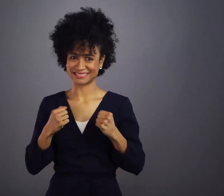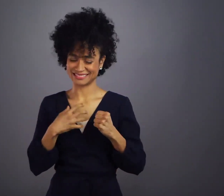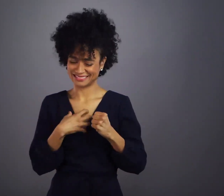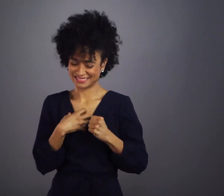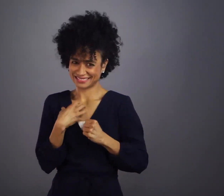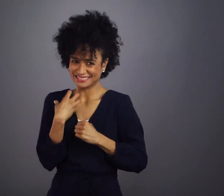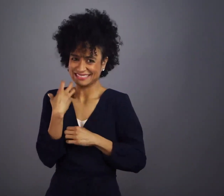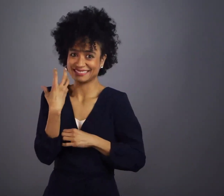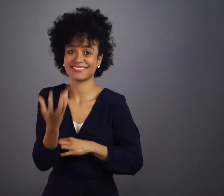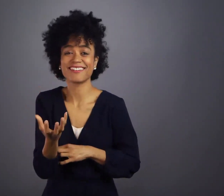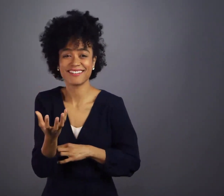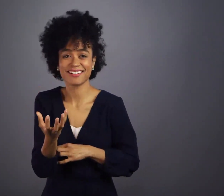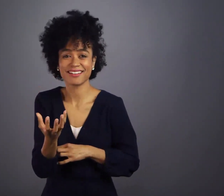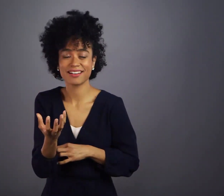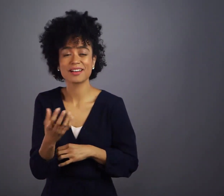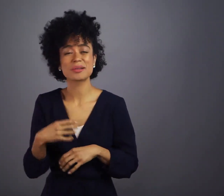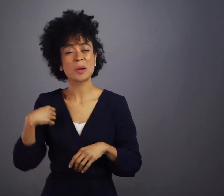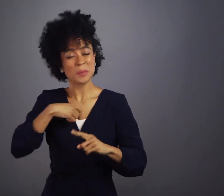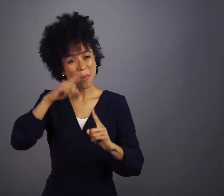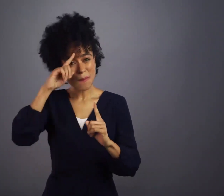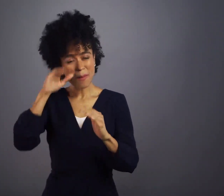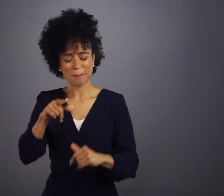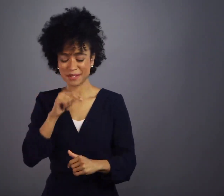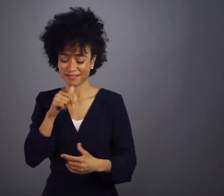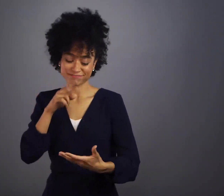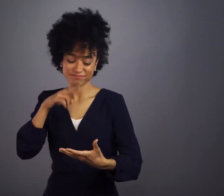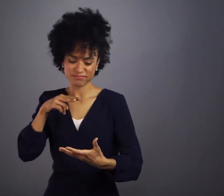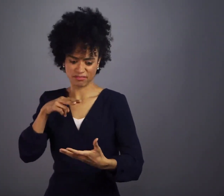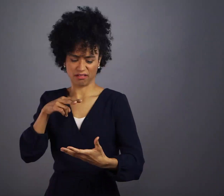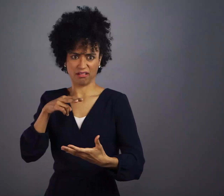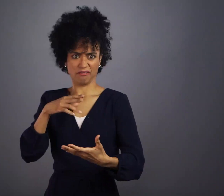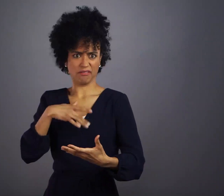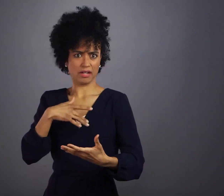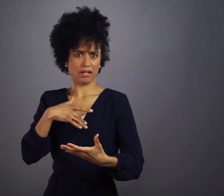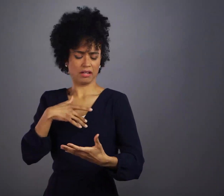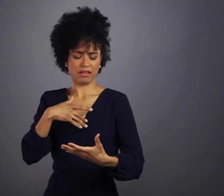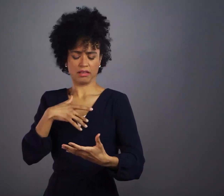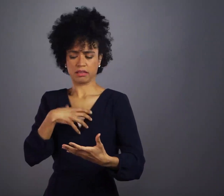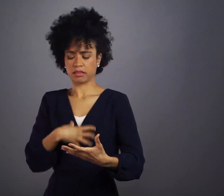We hope no one will consider these self-revealing accounts in bad taste.